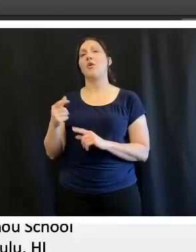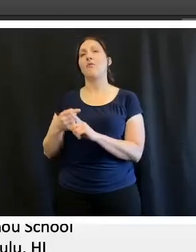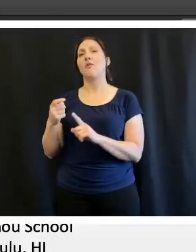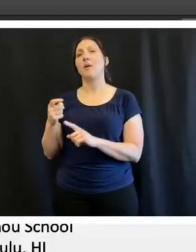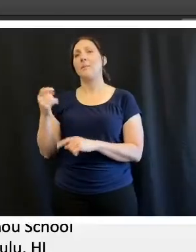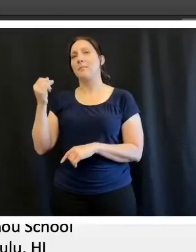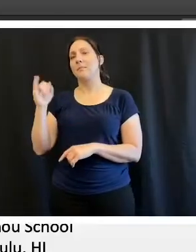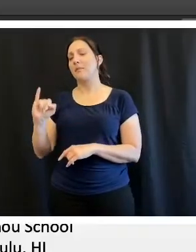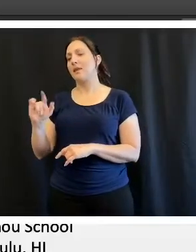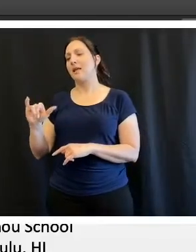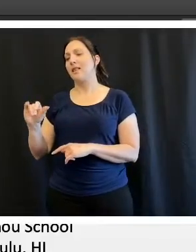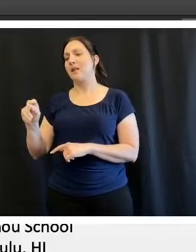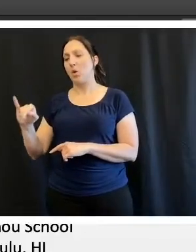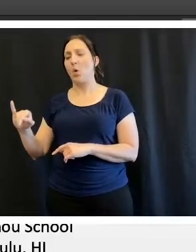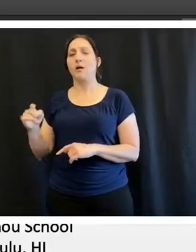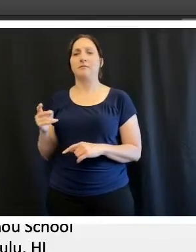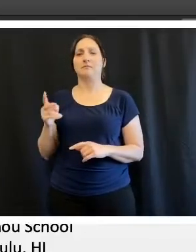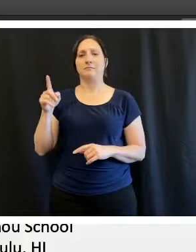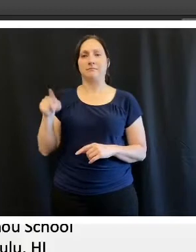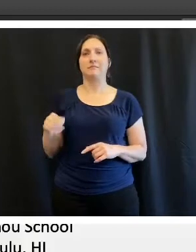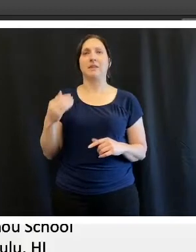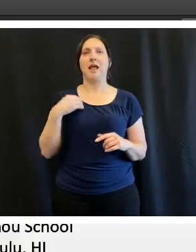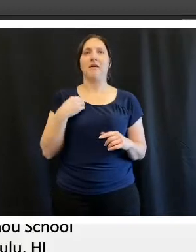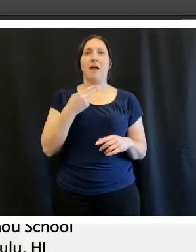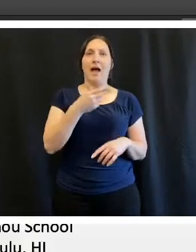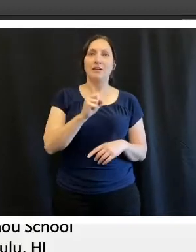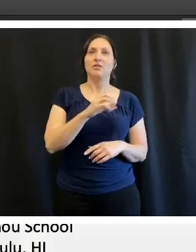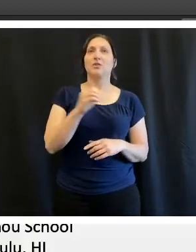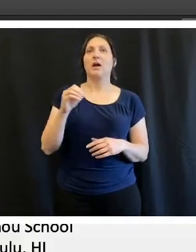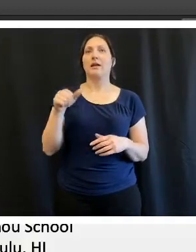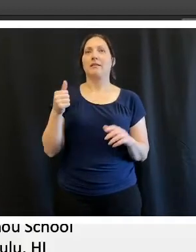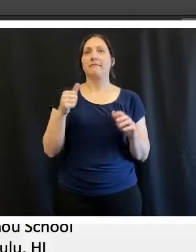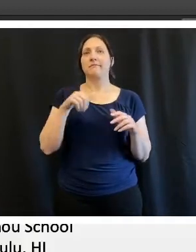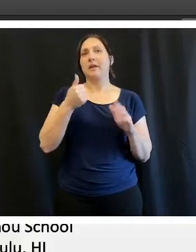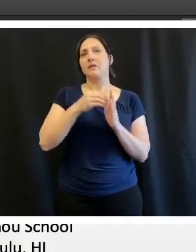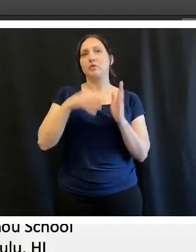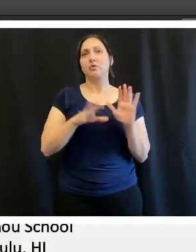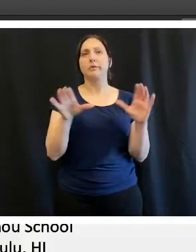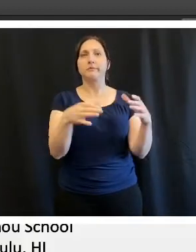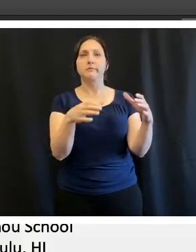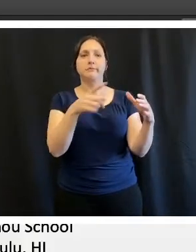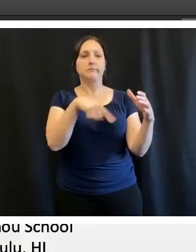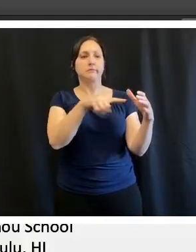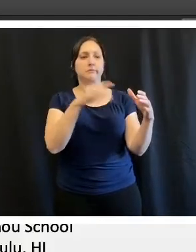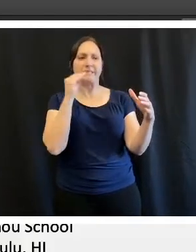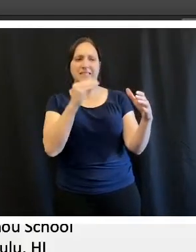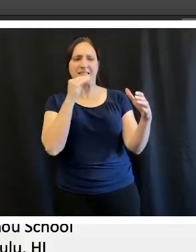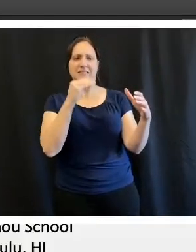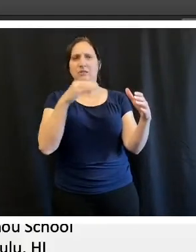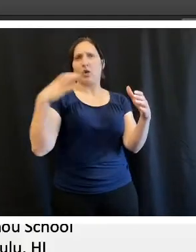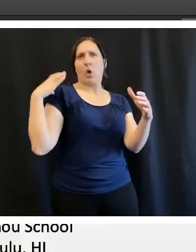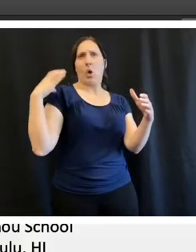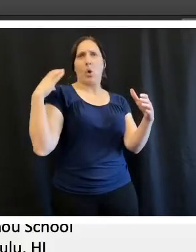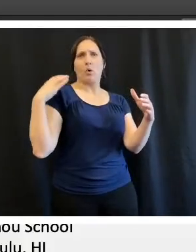and high school cohort that they coach and mentor. So as soon as the pandemic hit,